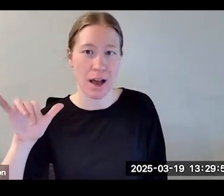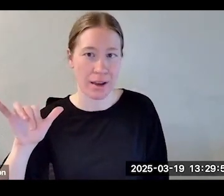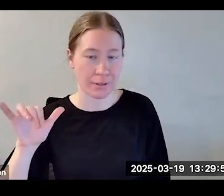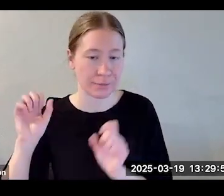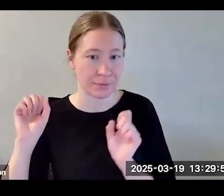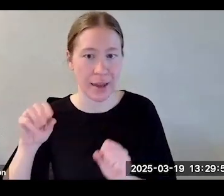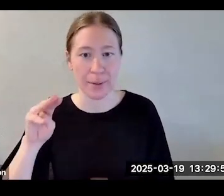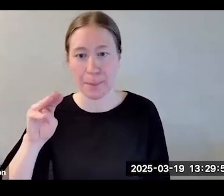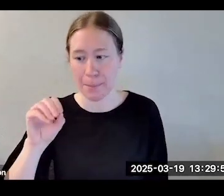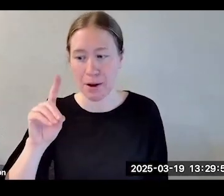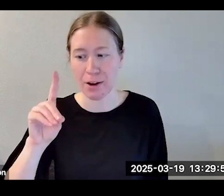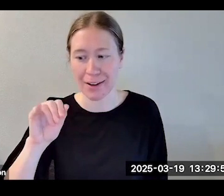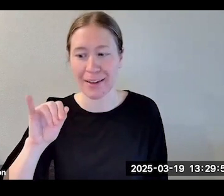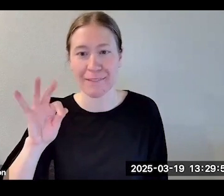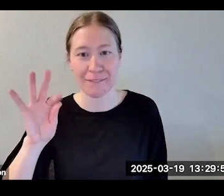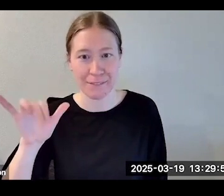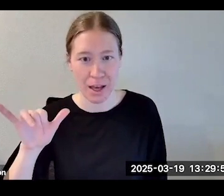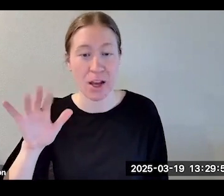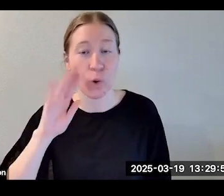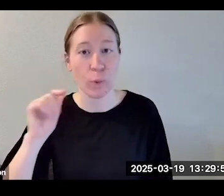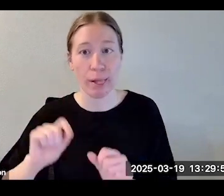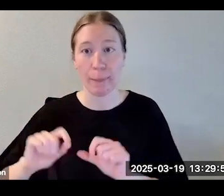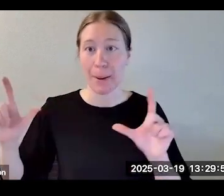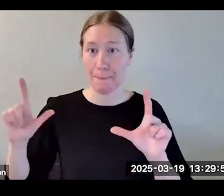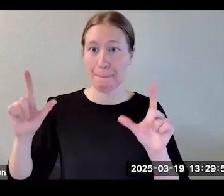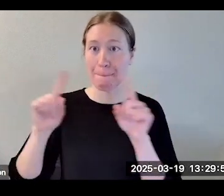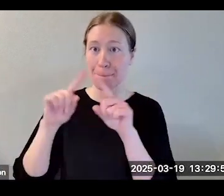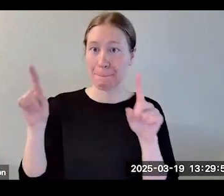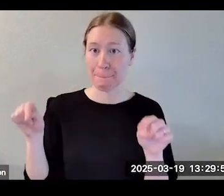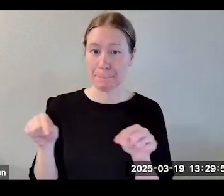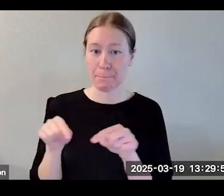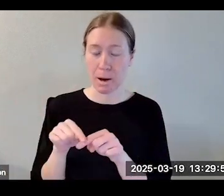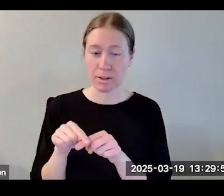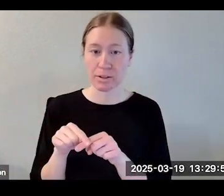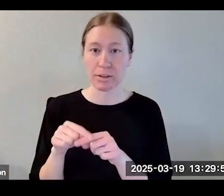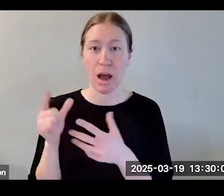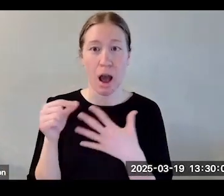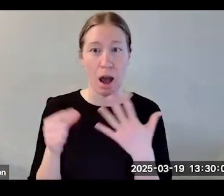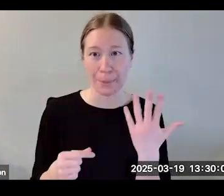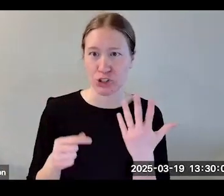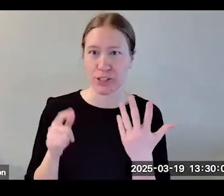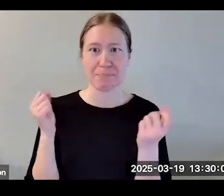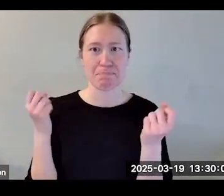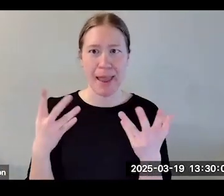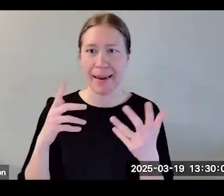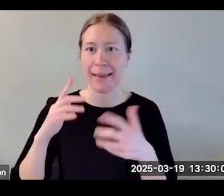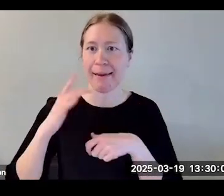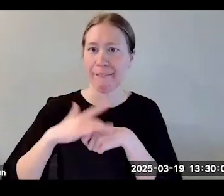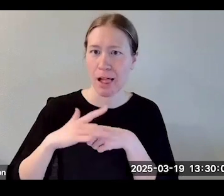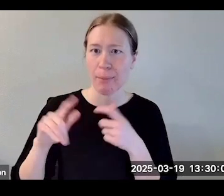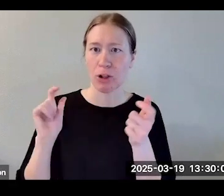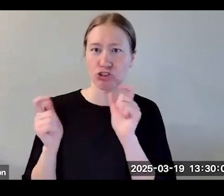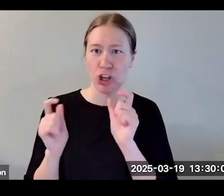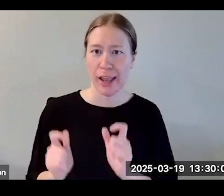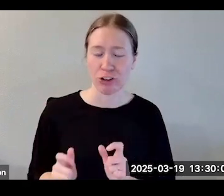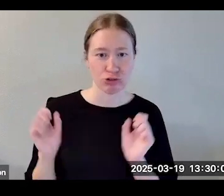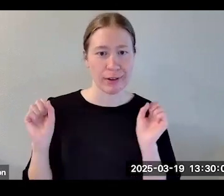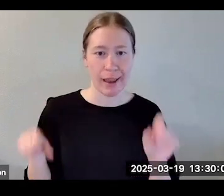This is going to open up an option or an interface where I can change a lot of different aspects related to heading two.